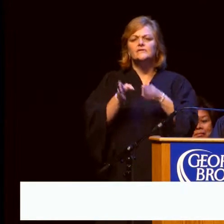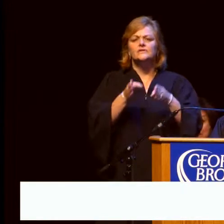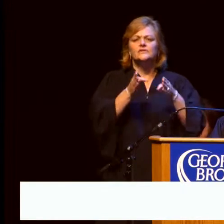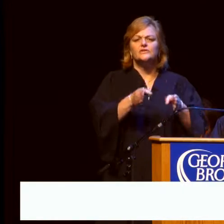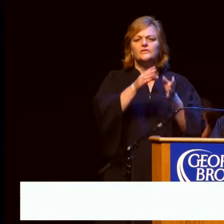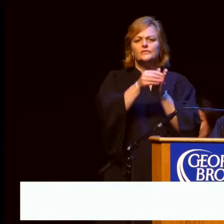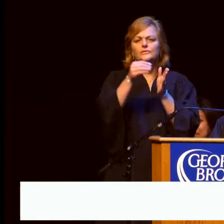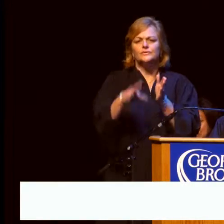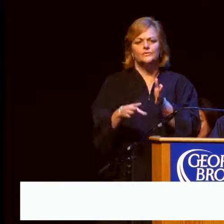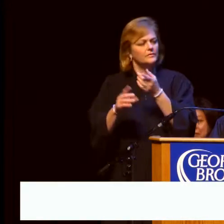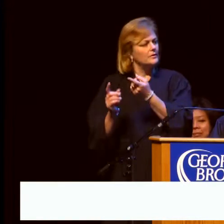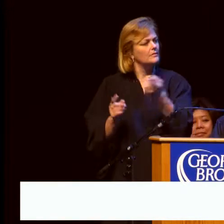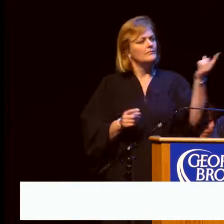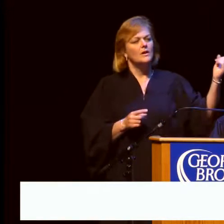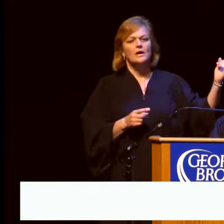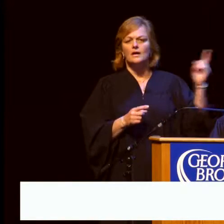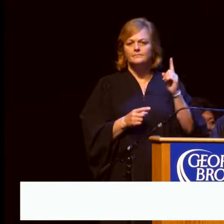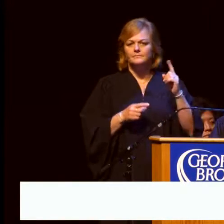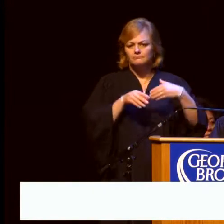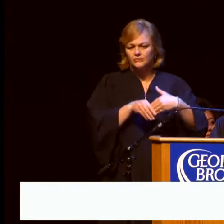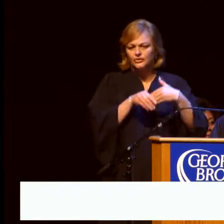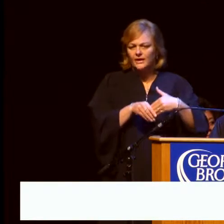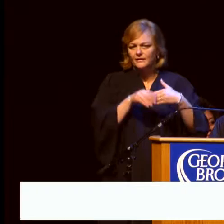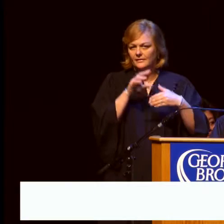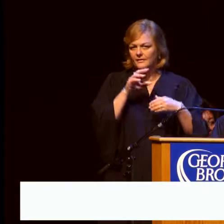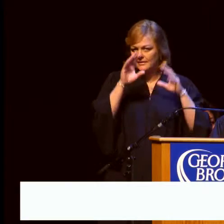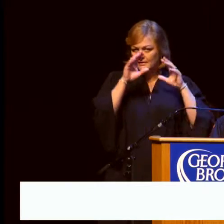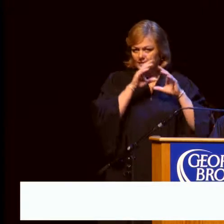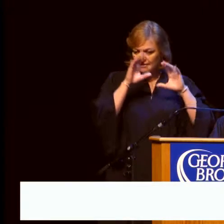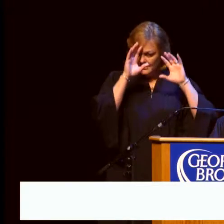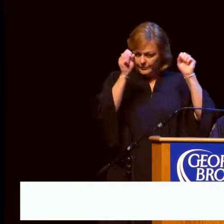TO CHANCELLOR SALLY HORSFALL EATON AND PRESIDENT ANNE SADO.